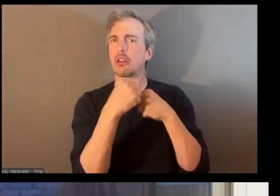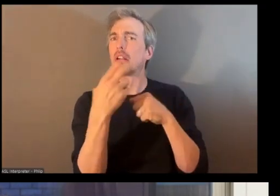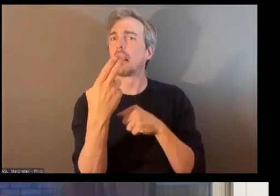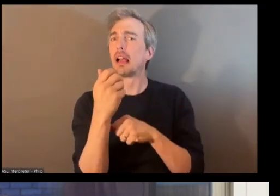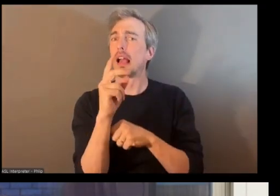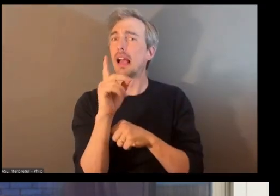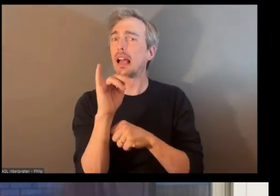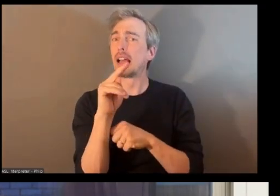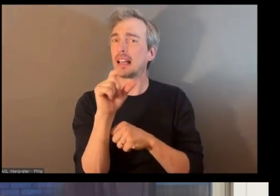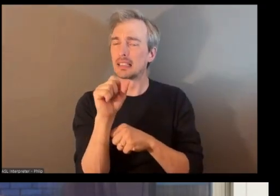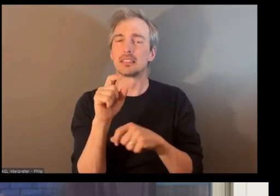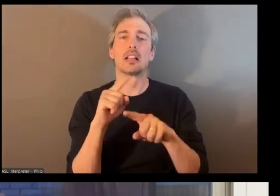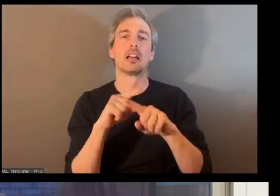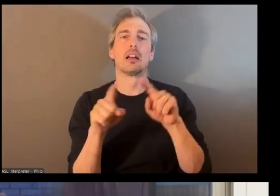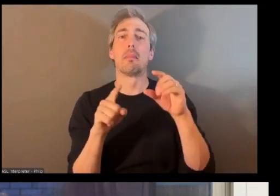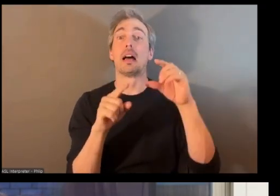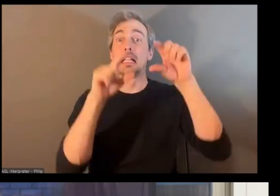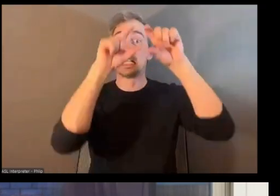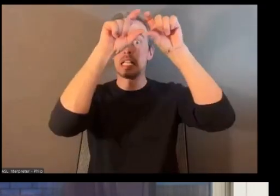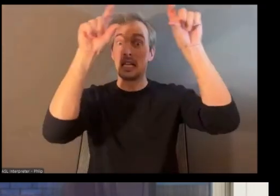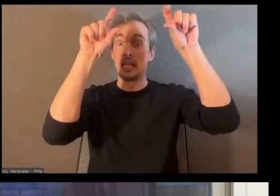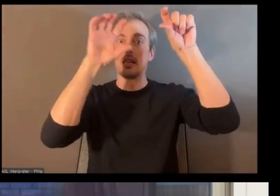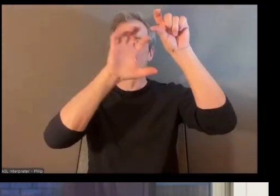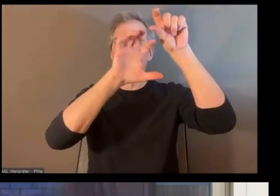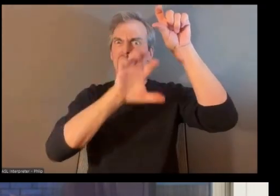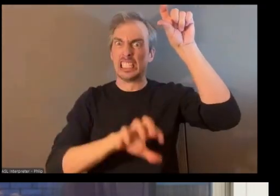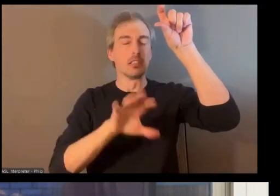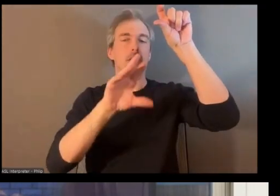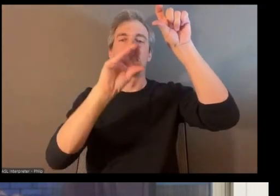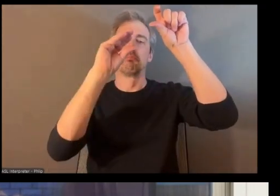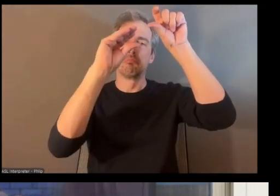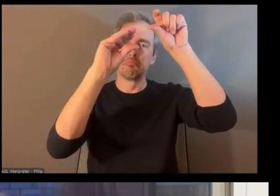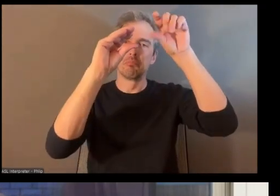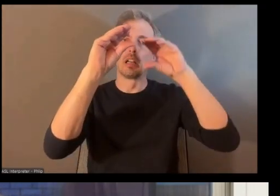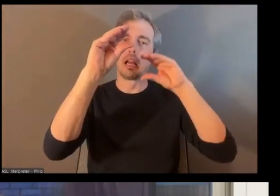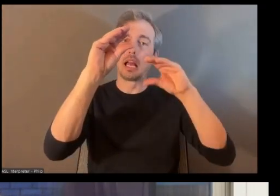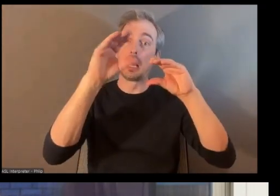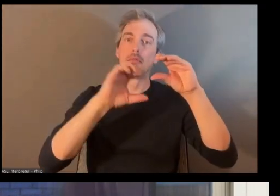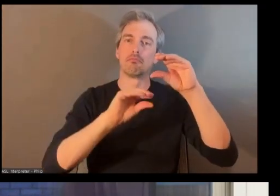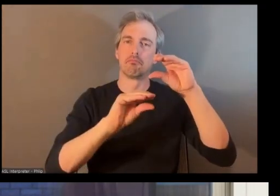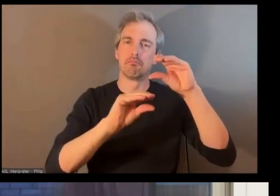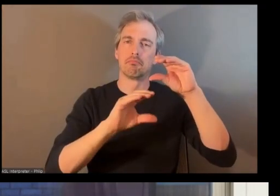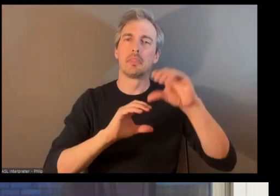And then ensure that there is enough error prevention and easy recovery if an error is made. And